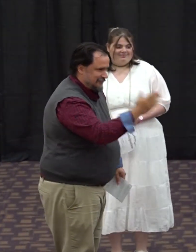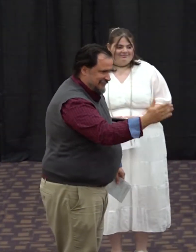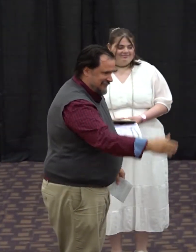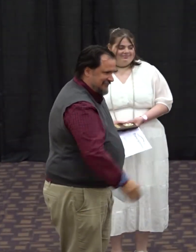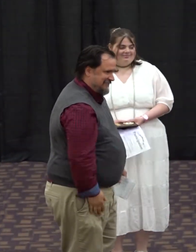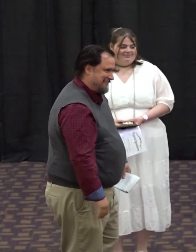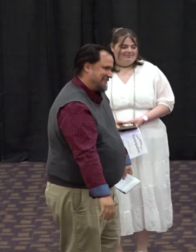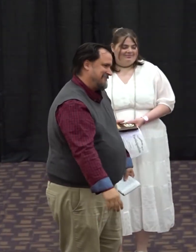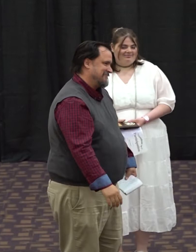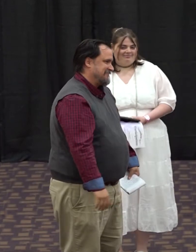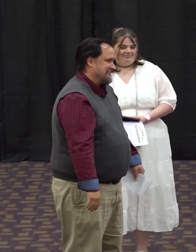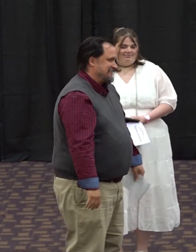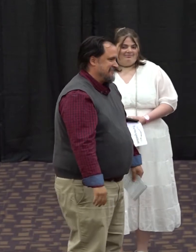Jessica Konkol.